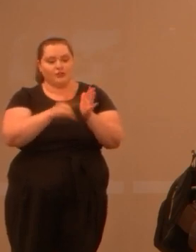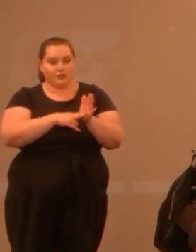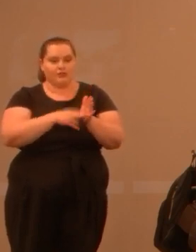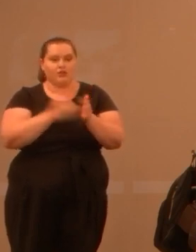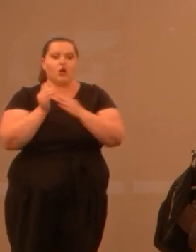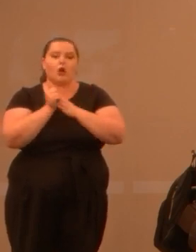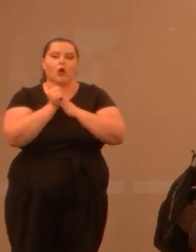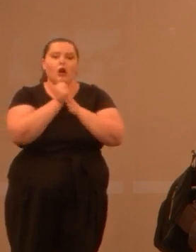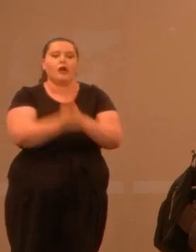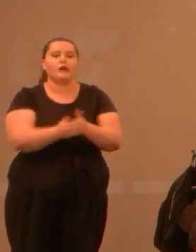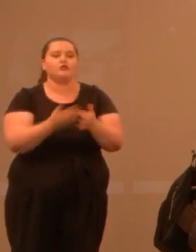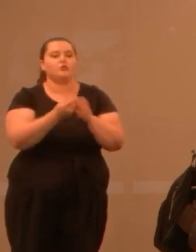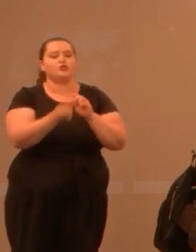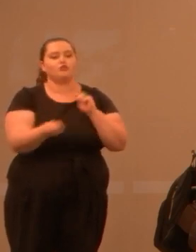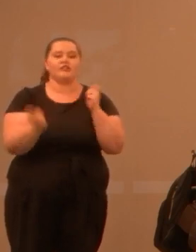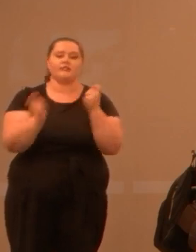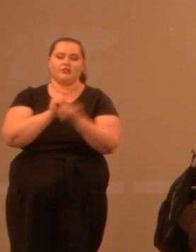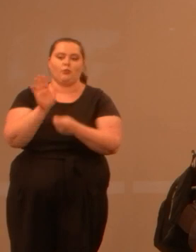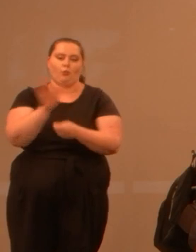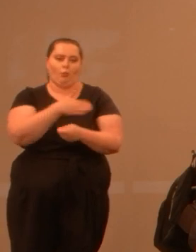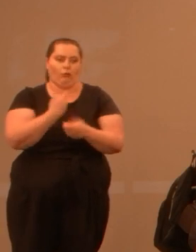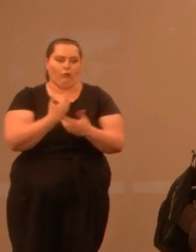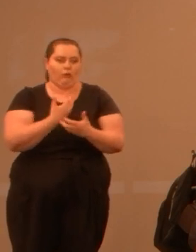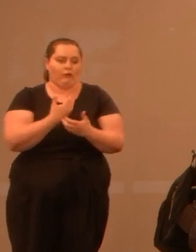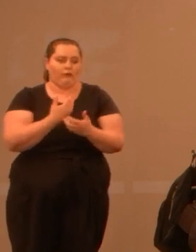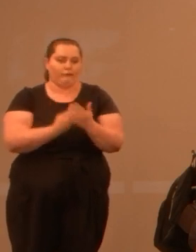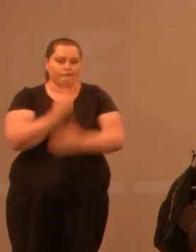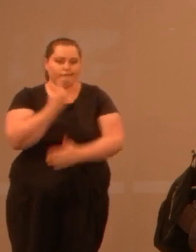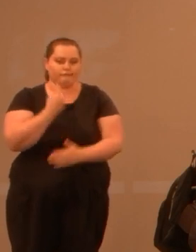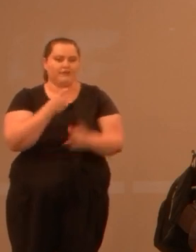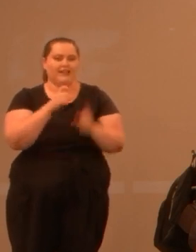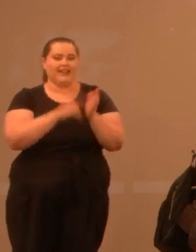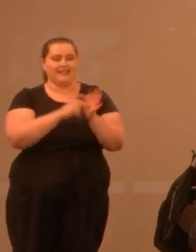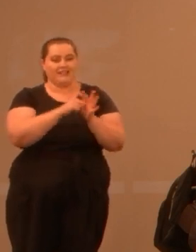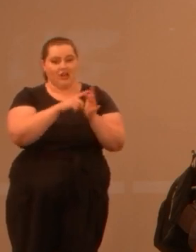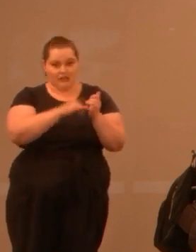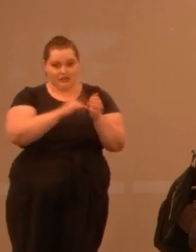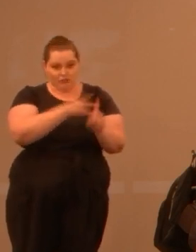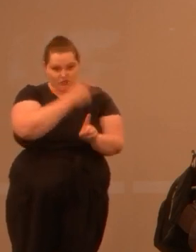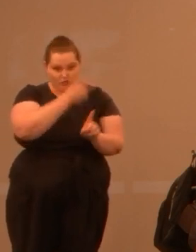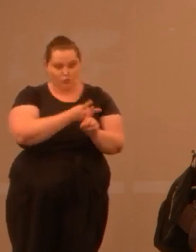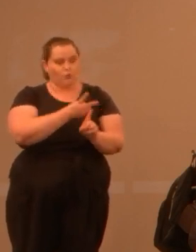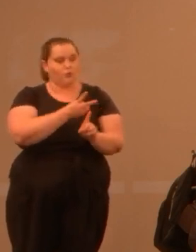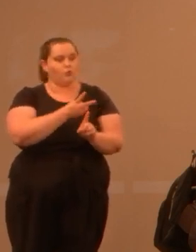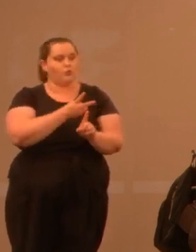that we're all going through in terms of both the NDIS review, the role of the